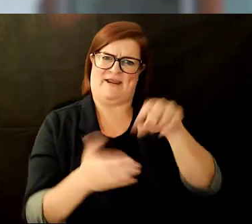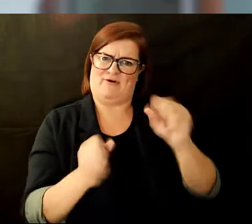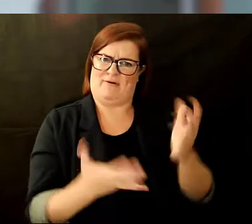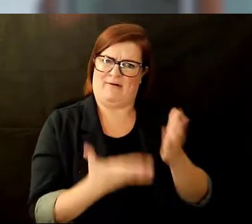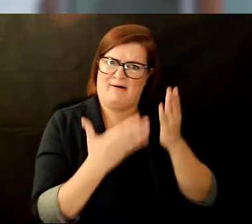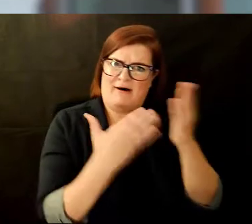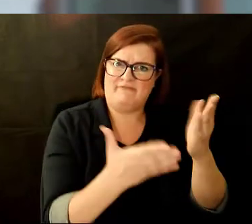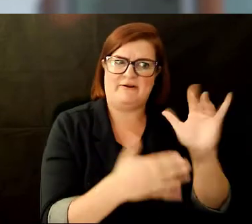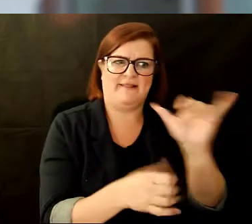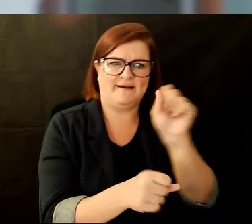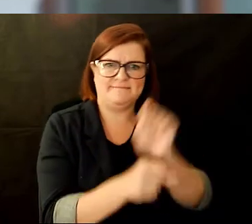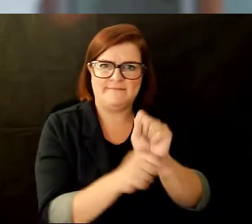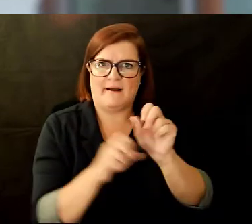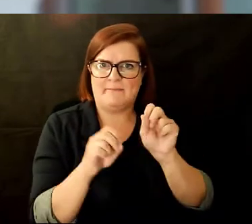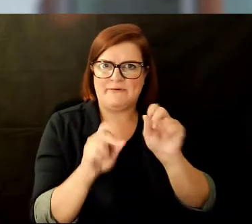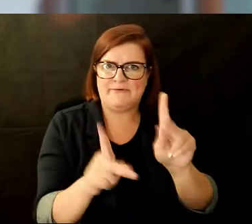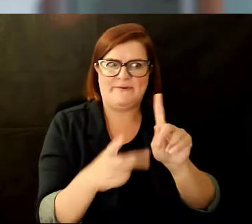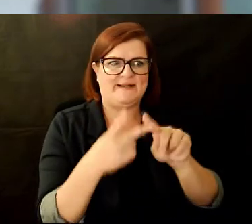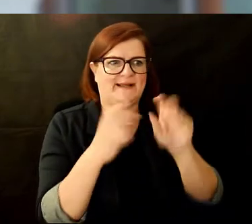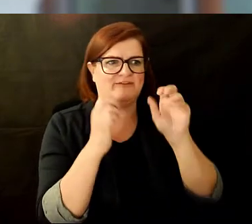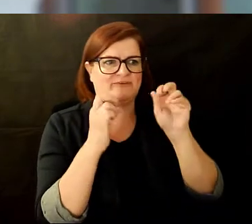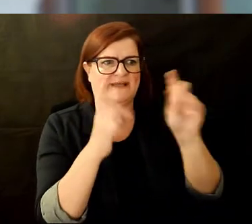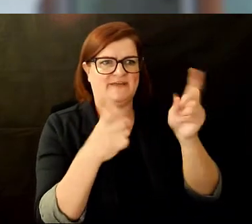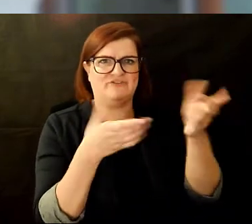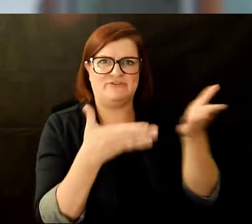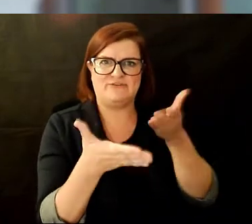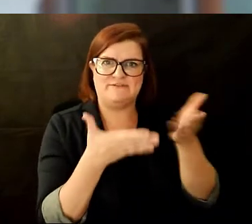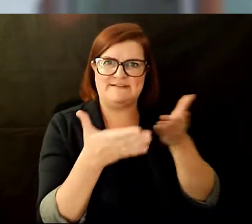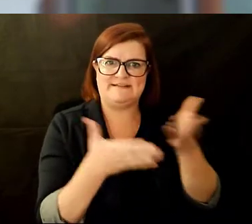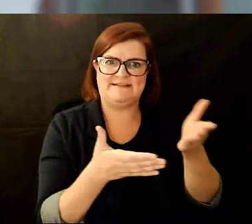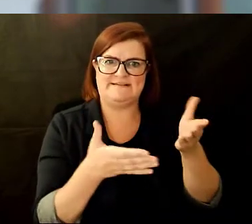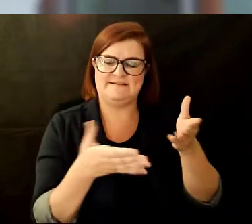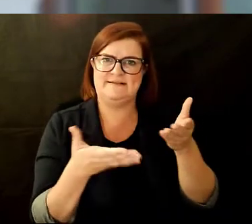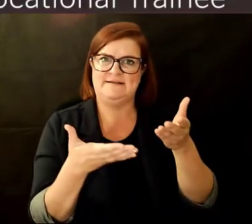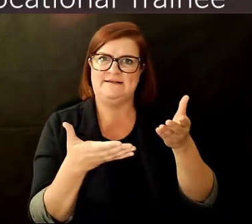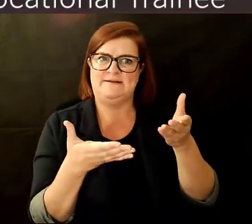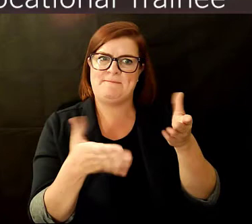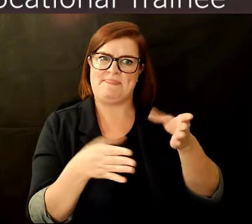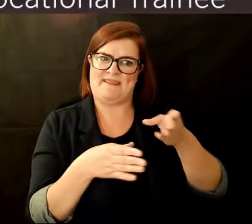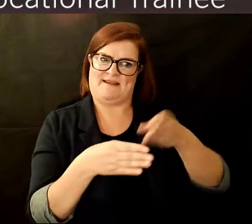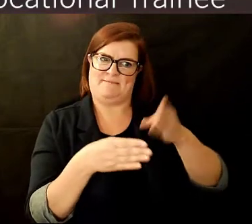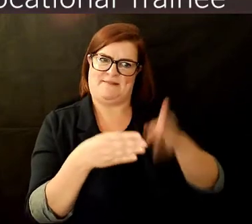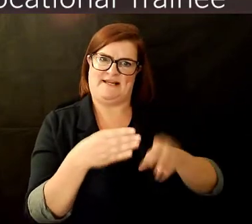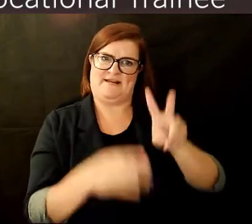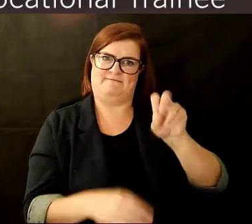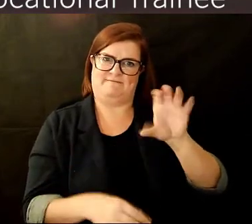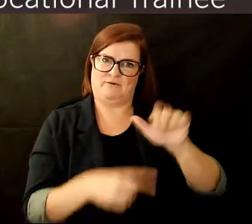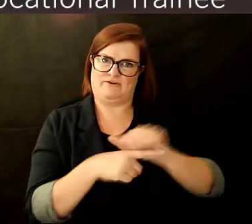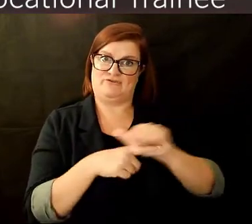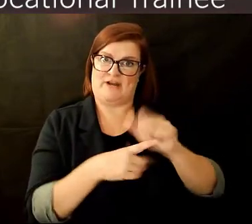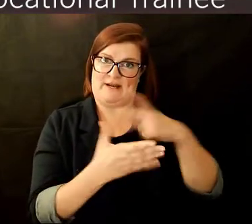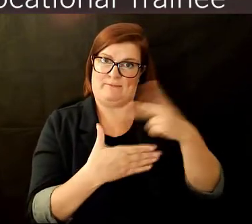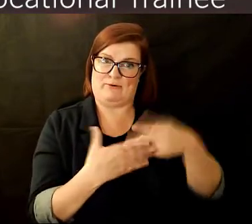such as employment opportunities, education services. Completing the vocational training program here